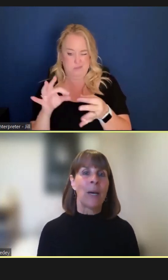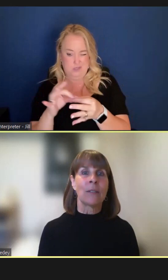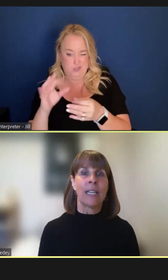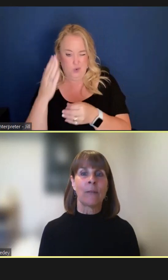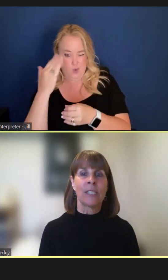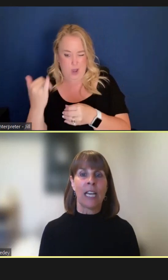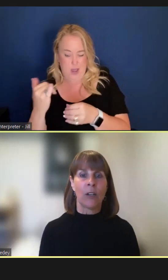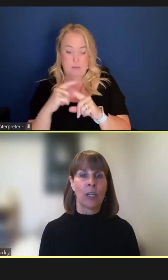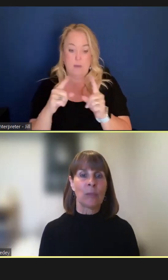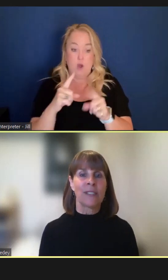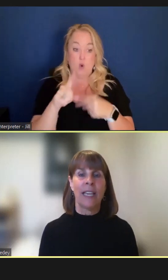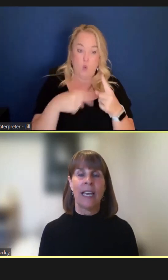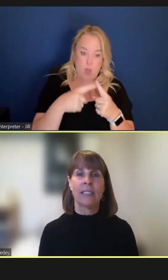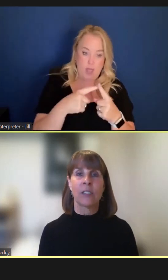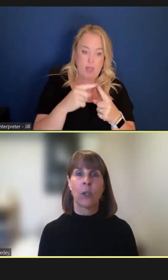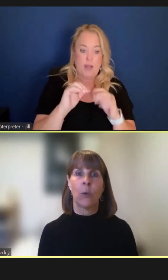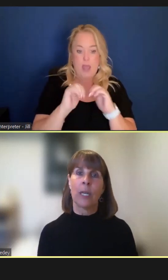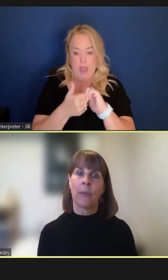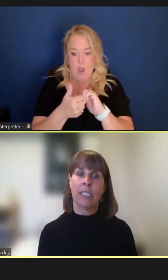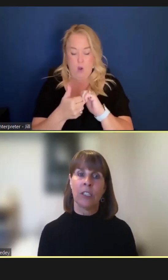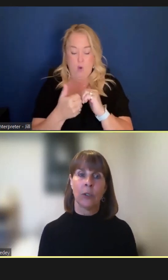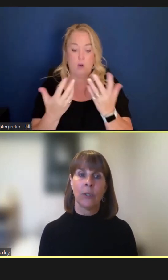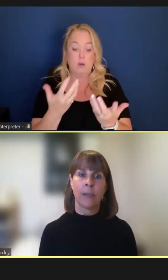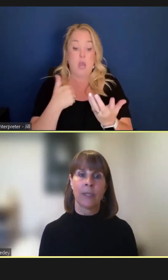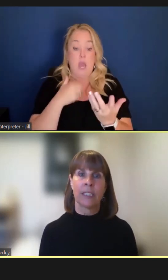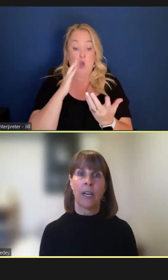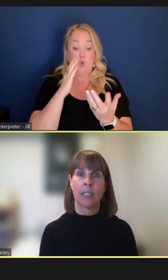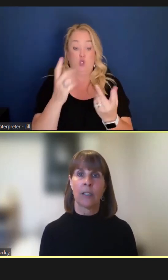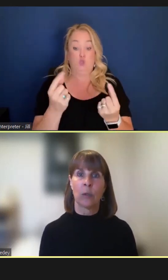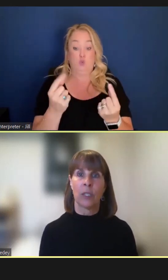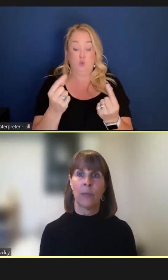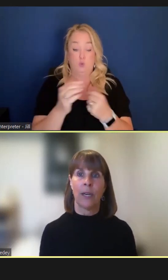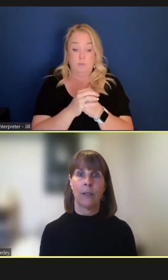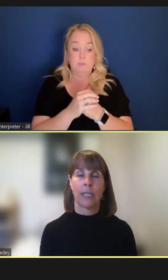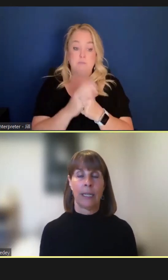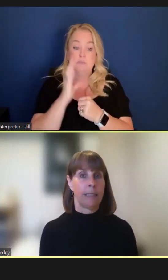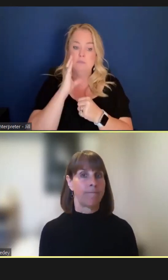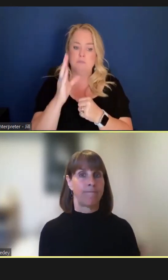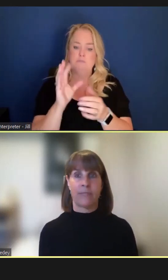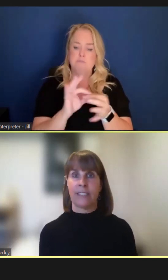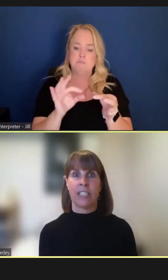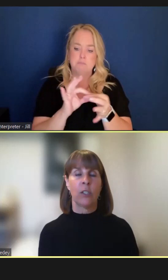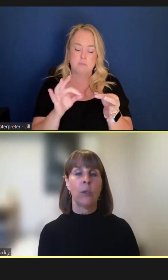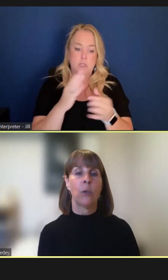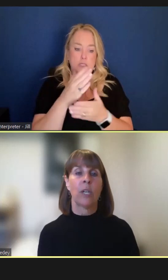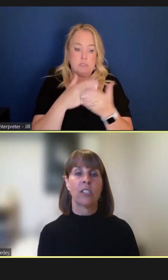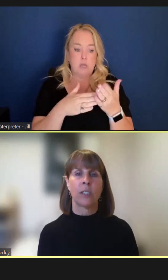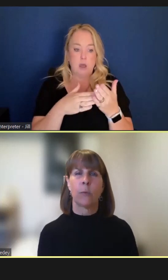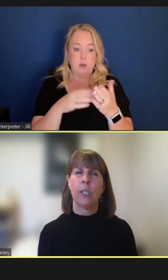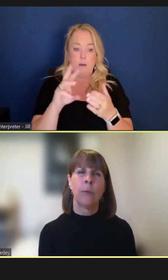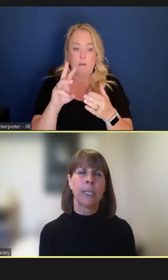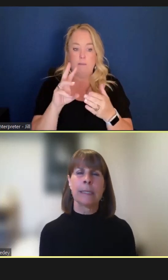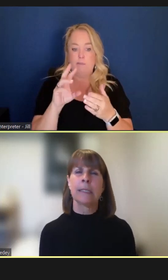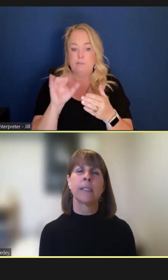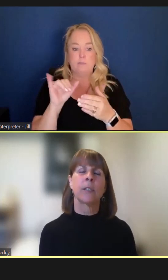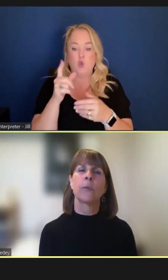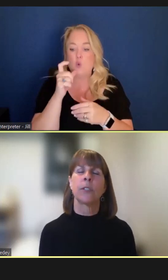language outcomes and so what I'm going to do is I'm going to talk a little bit about let's say the who question what do you want to consider when you're